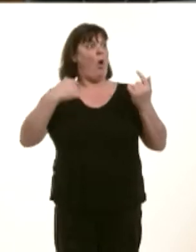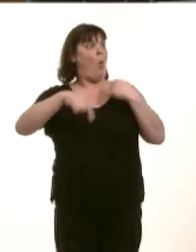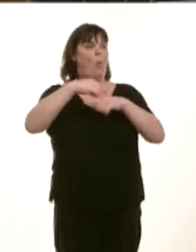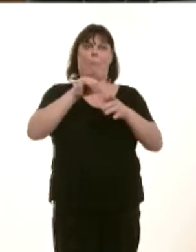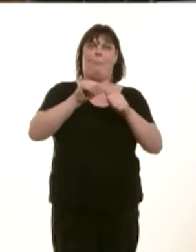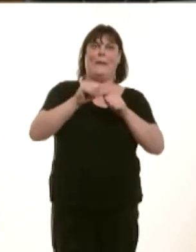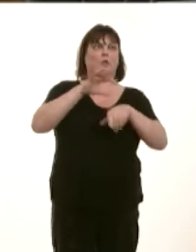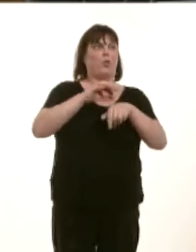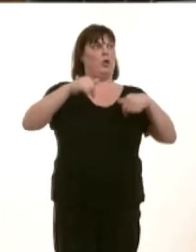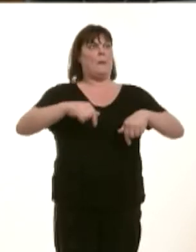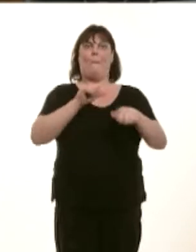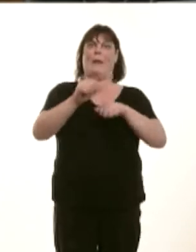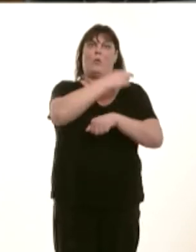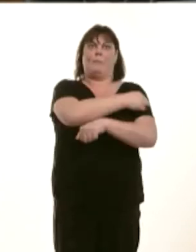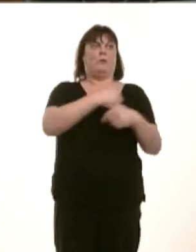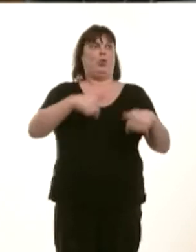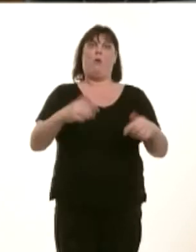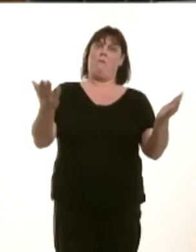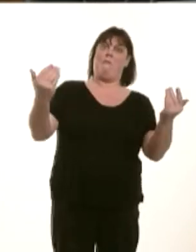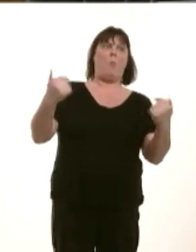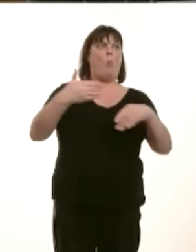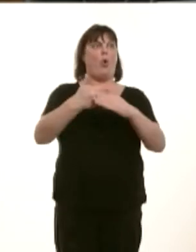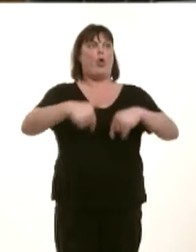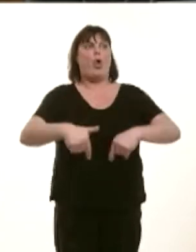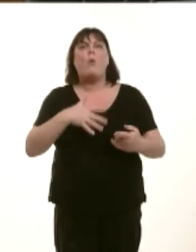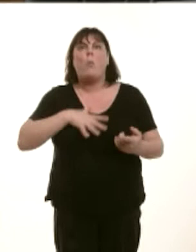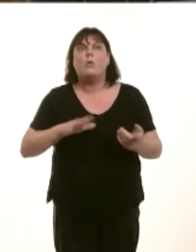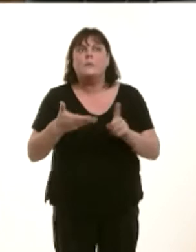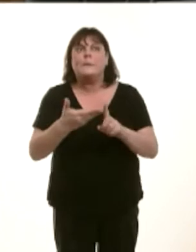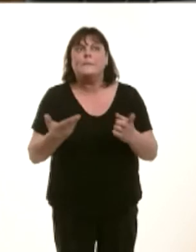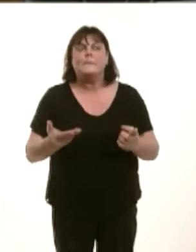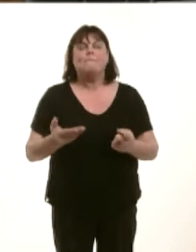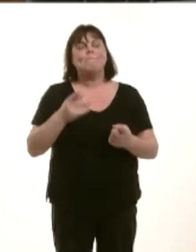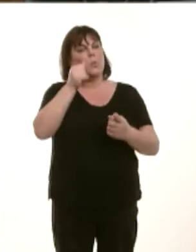Carwyn Jones: These are pressures and challenges that exist across Wales, England, Scotland